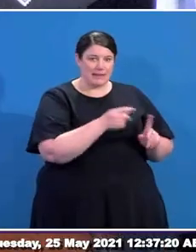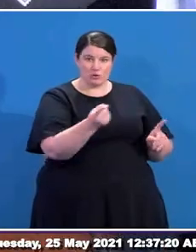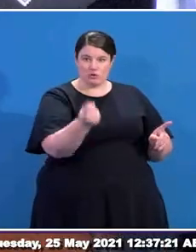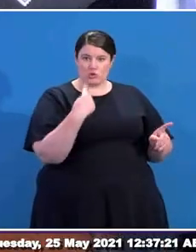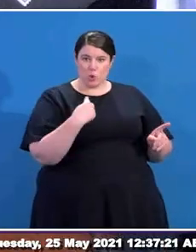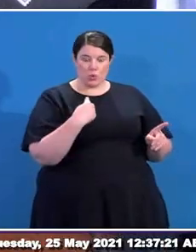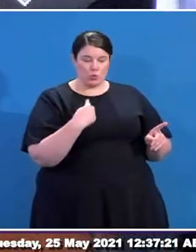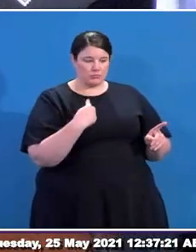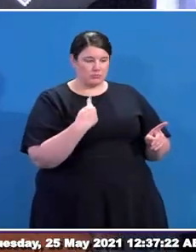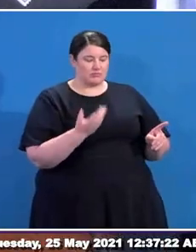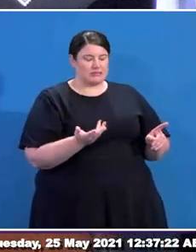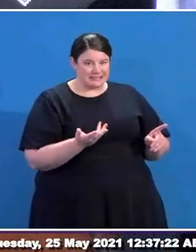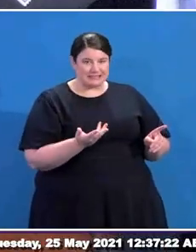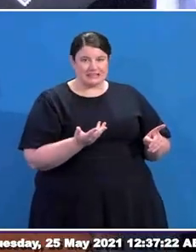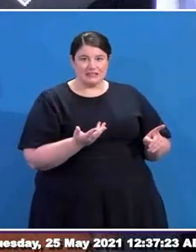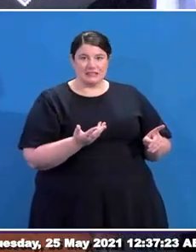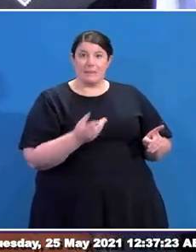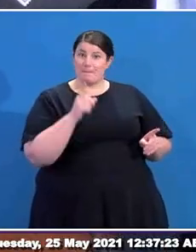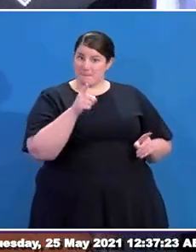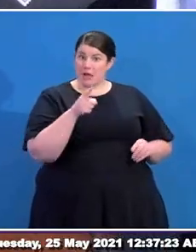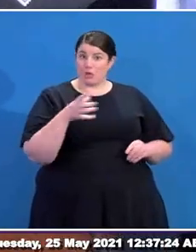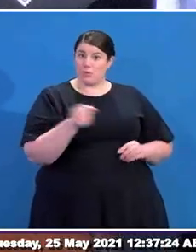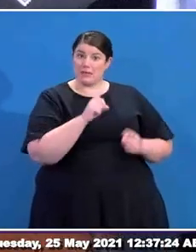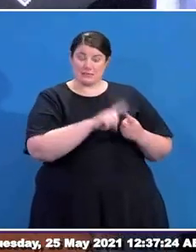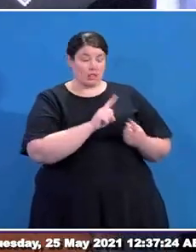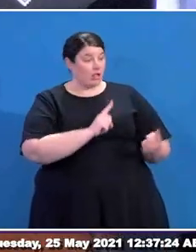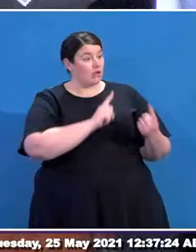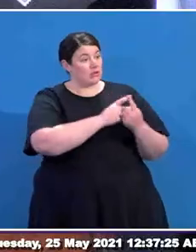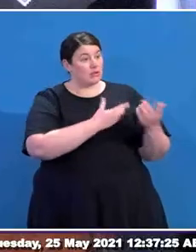But you still had to deal with SP1 in relation to some incidents